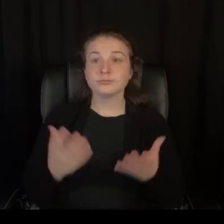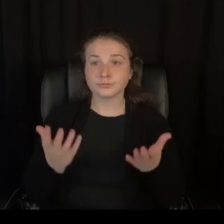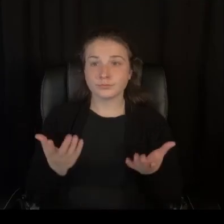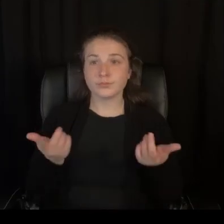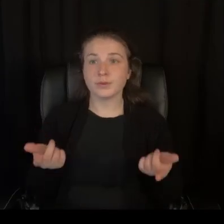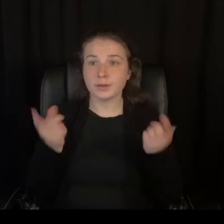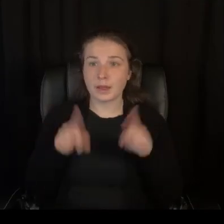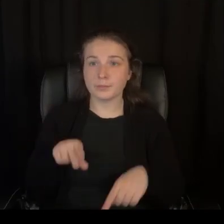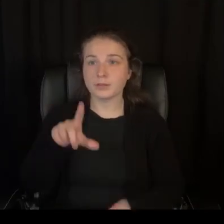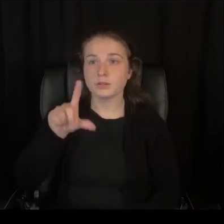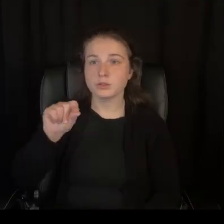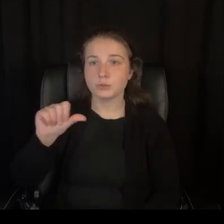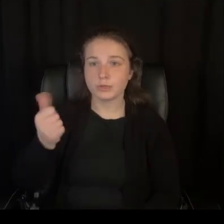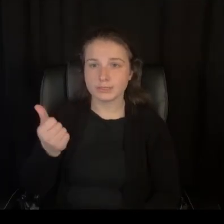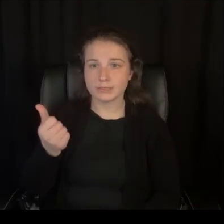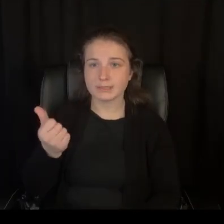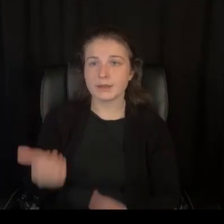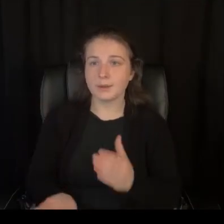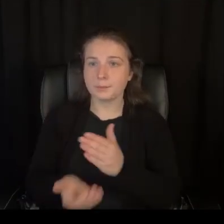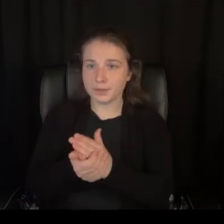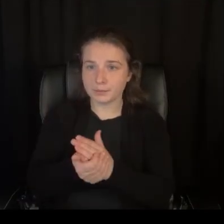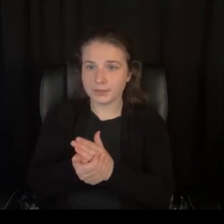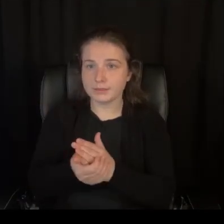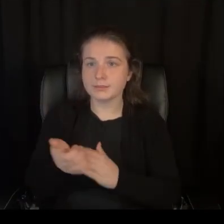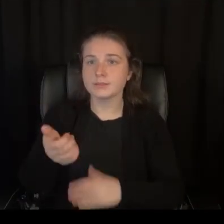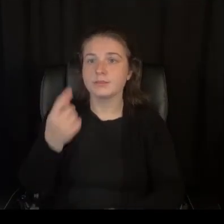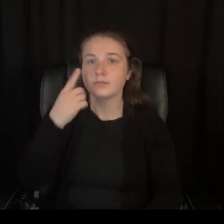In fact, the 2010 amendments to the Americans with